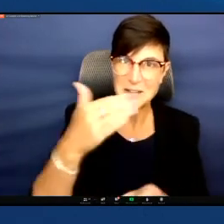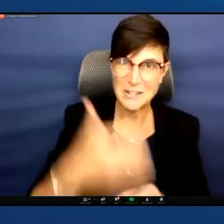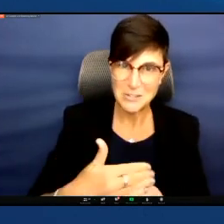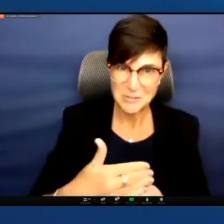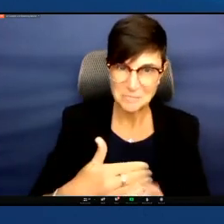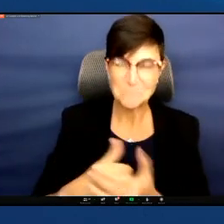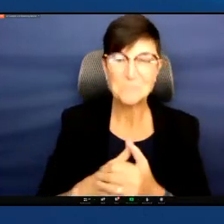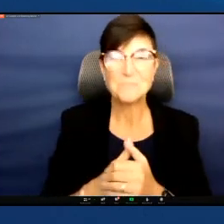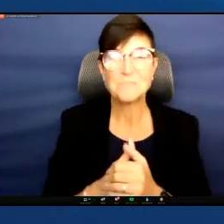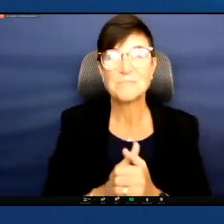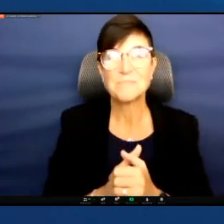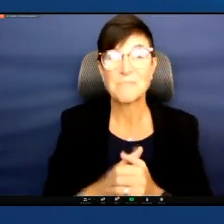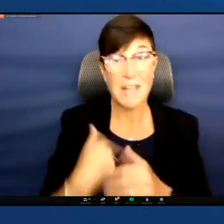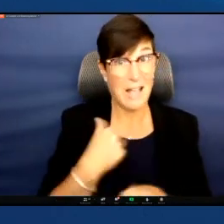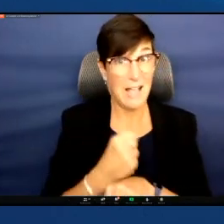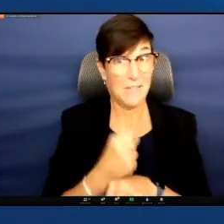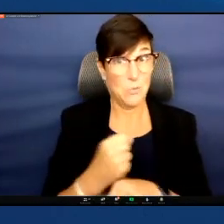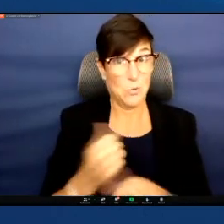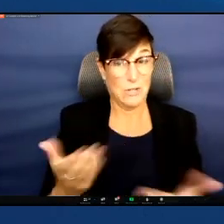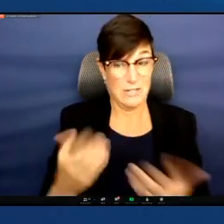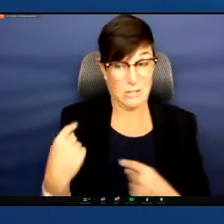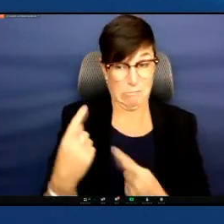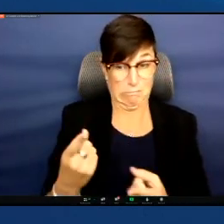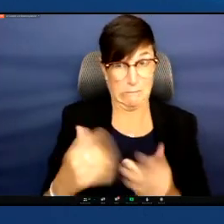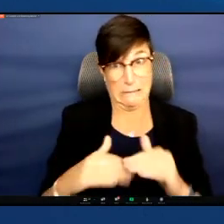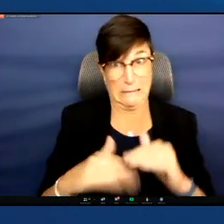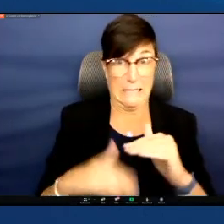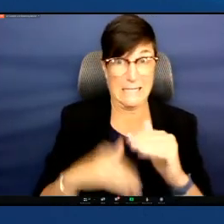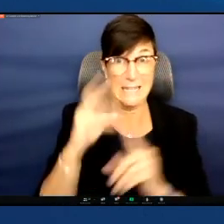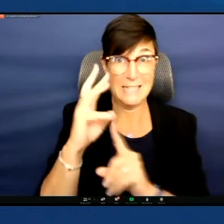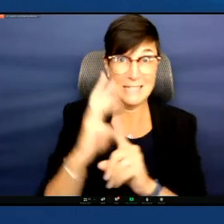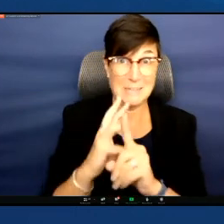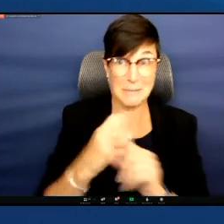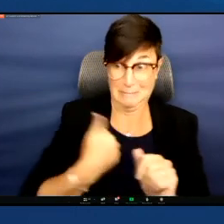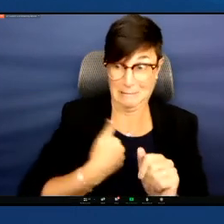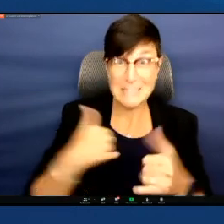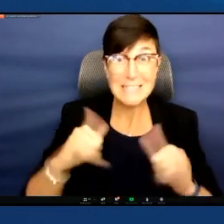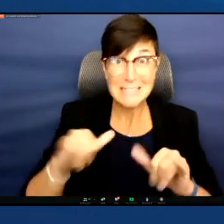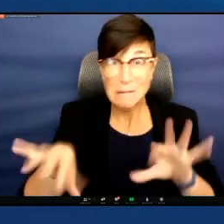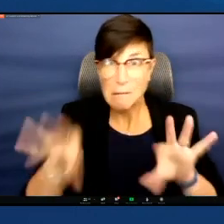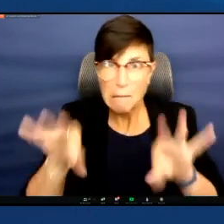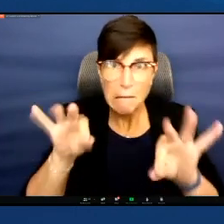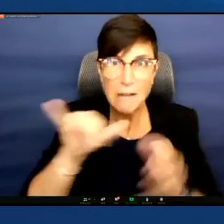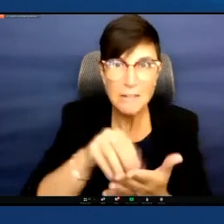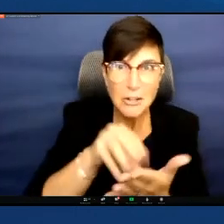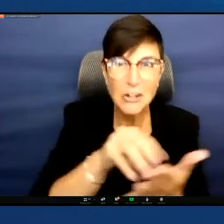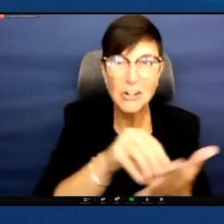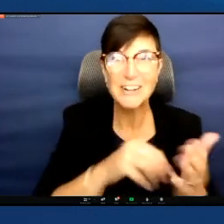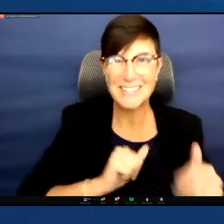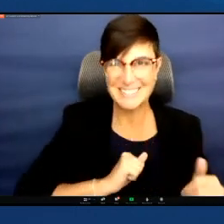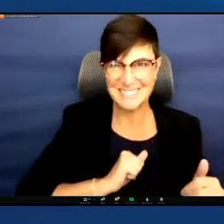than six months, I myself am still doing some learning. Before I jump into the presentation, I did want to let